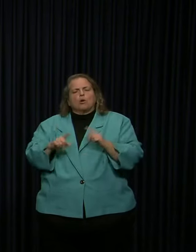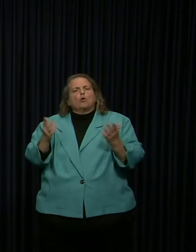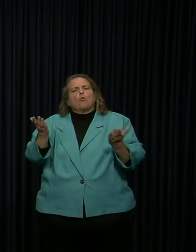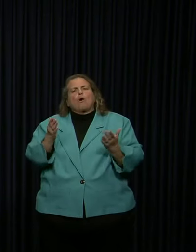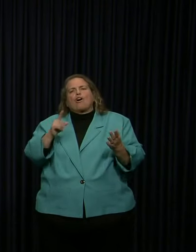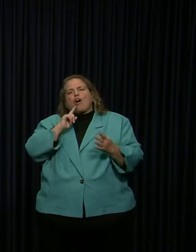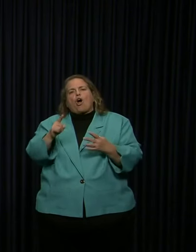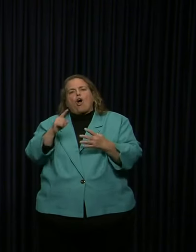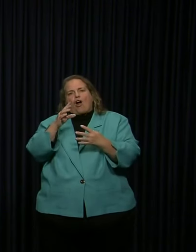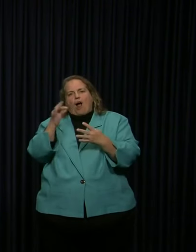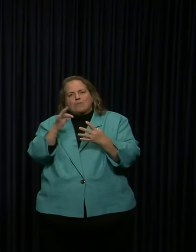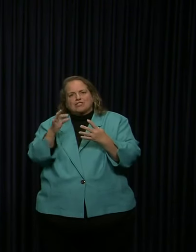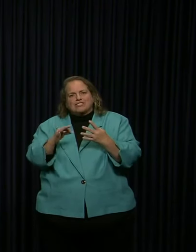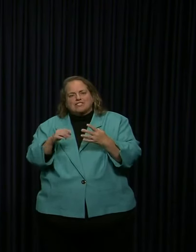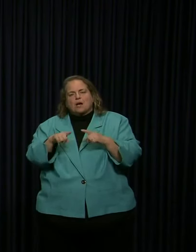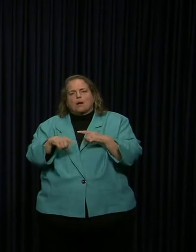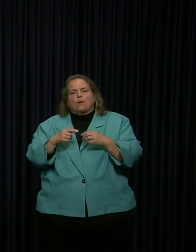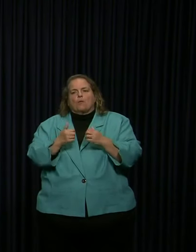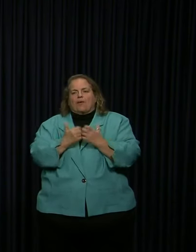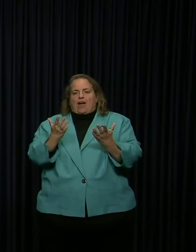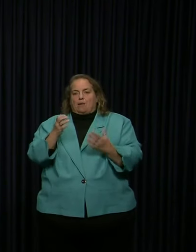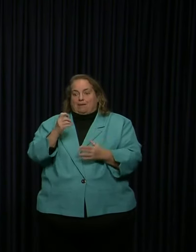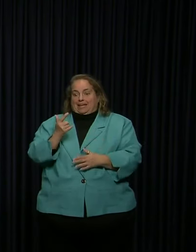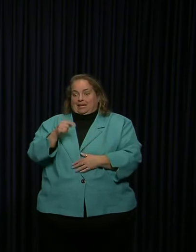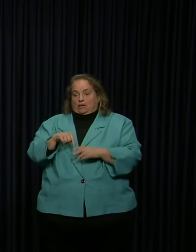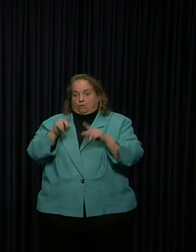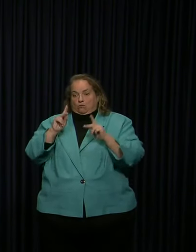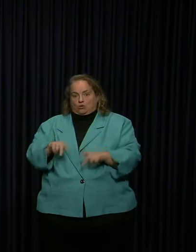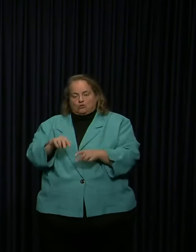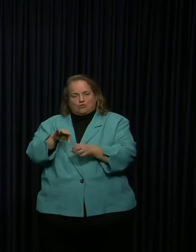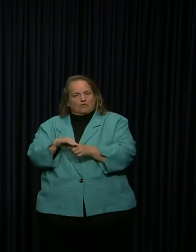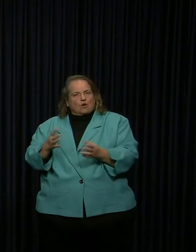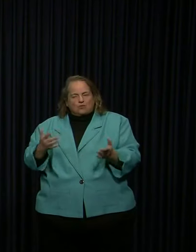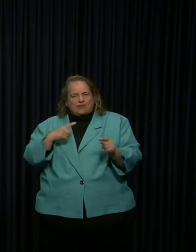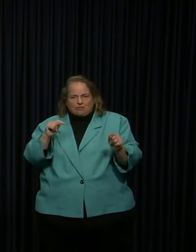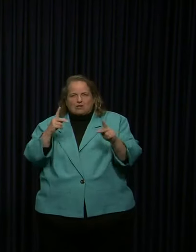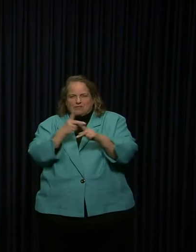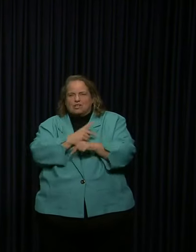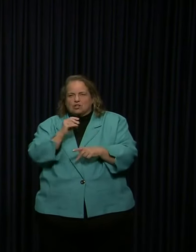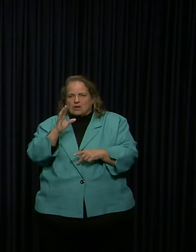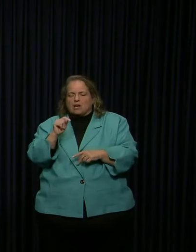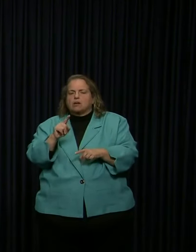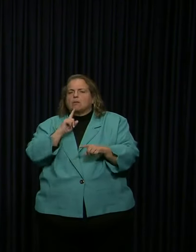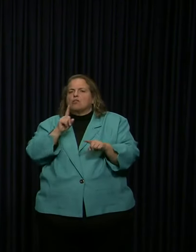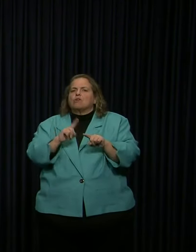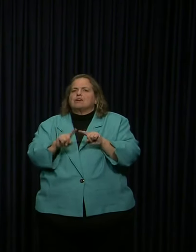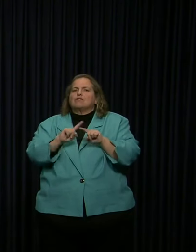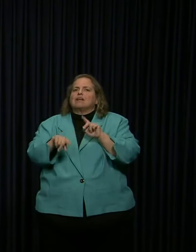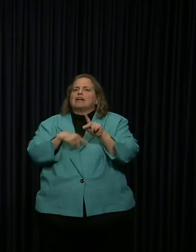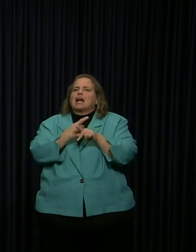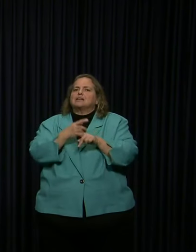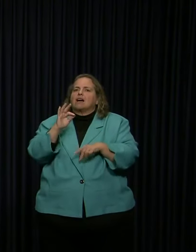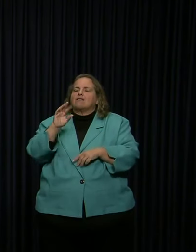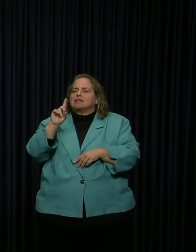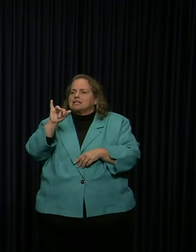OR IS SPECIFICALLY PLANNING TO DO TO STEM THE DISPROPORTION I